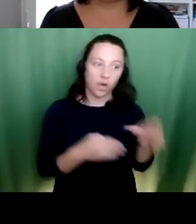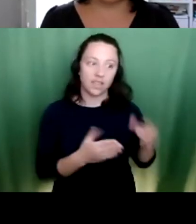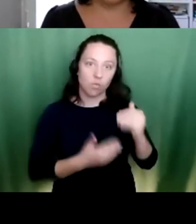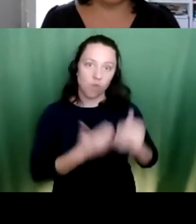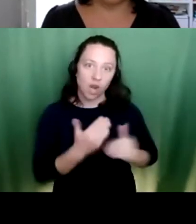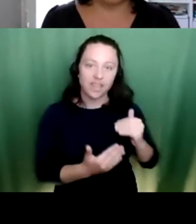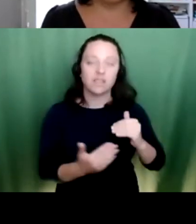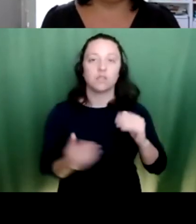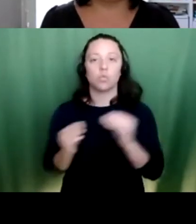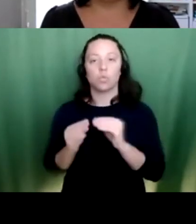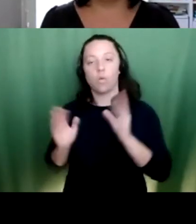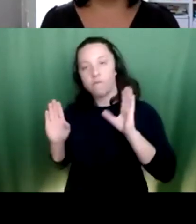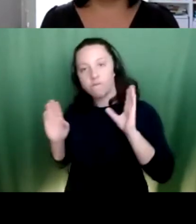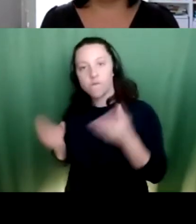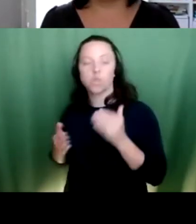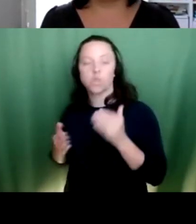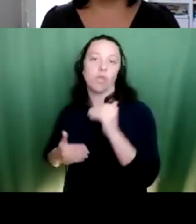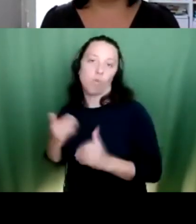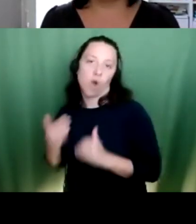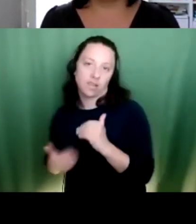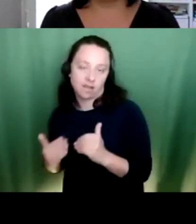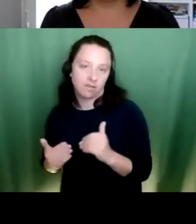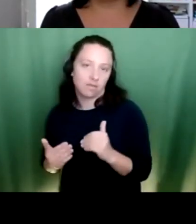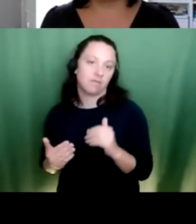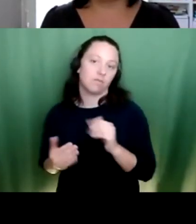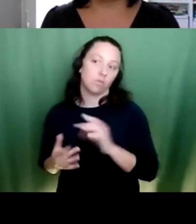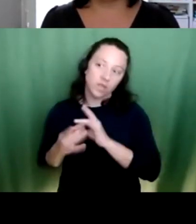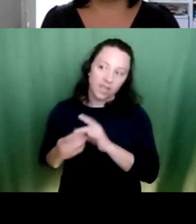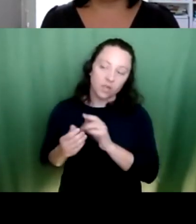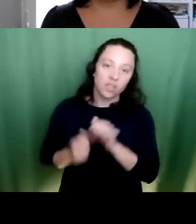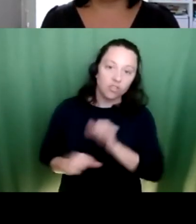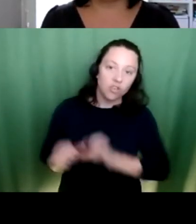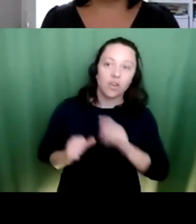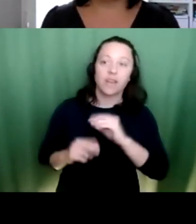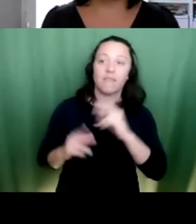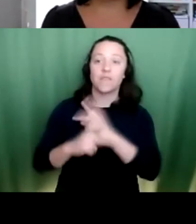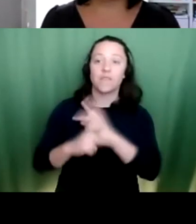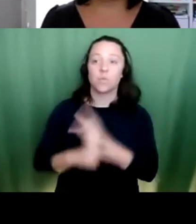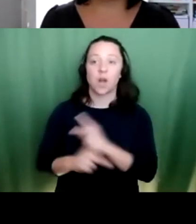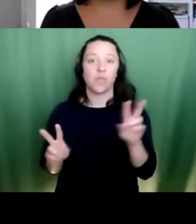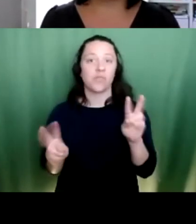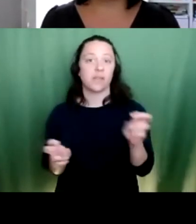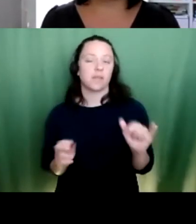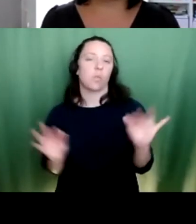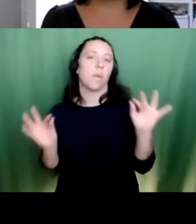on the process, connecting with each other and finding themes that were important to the students